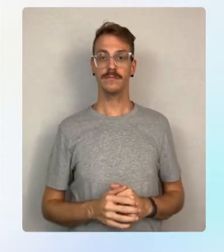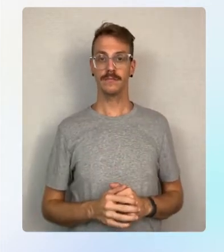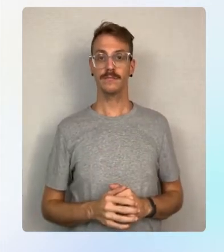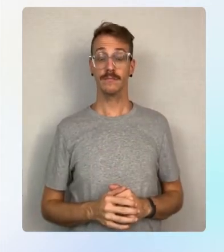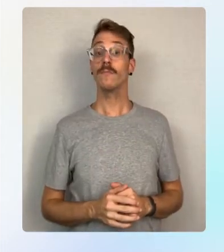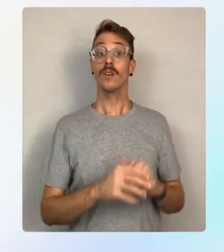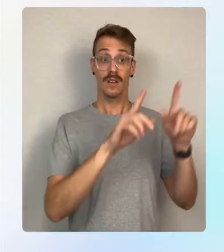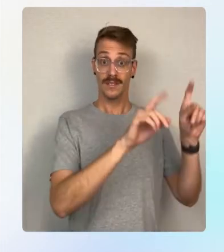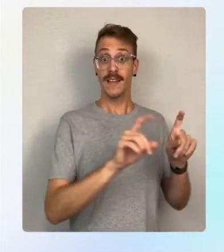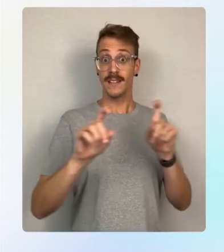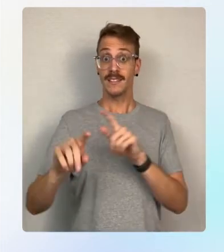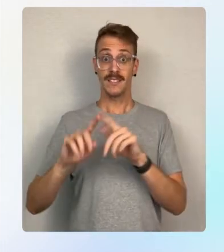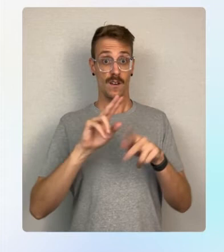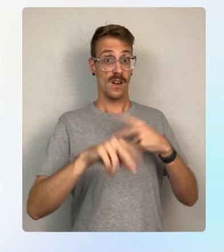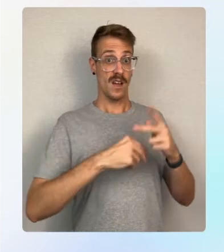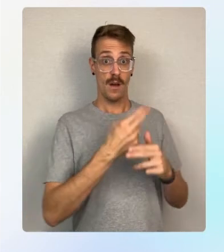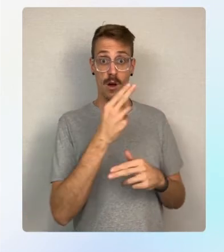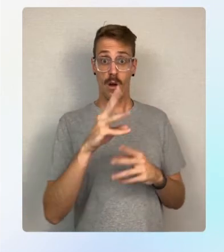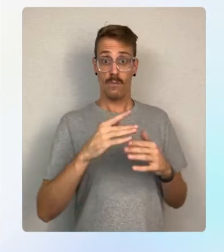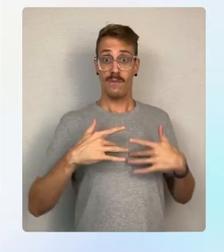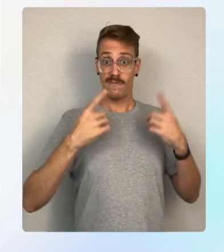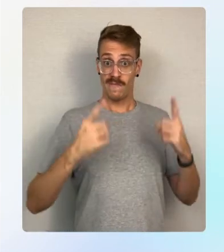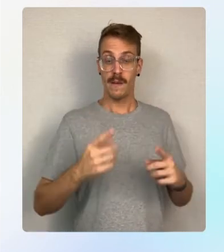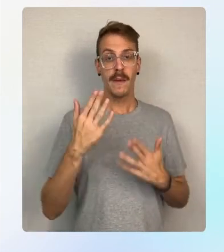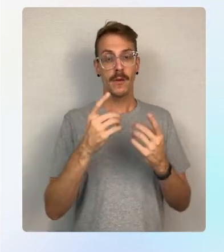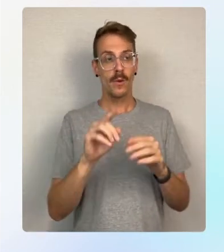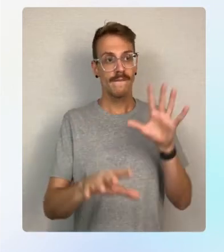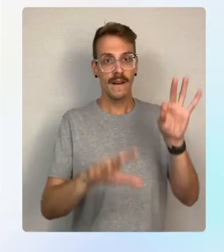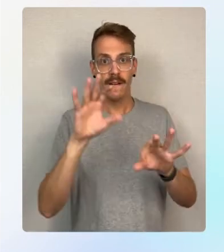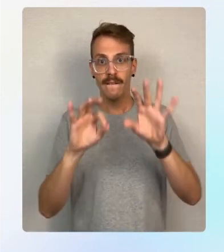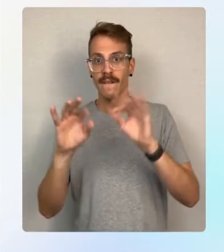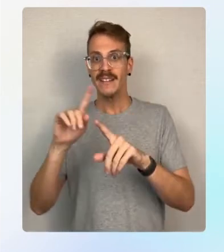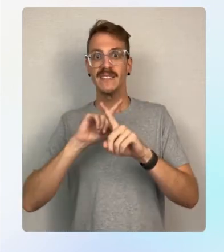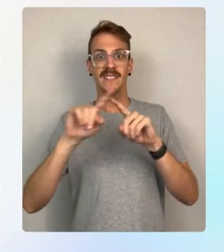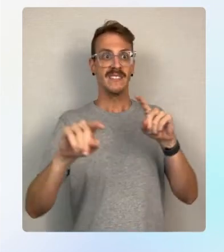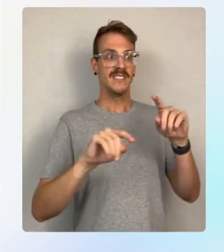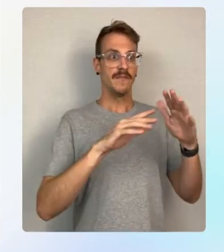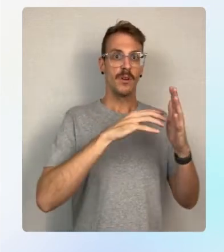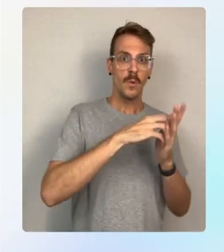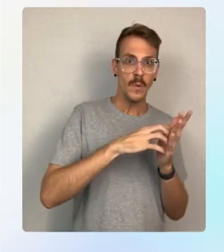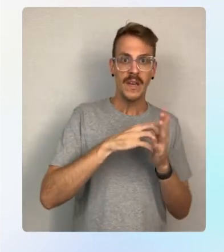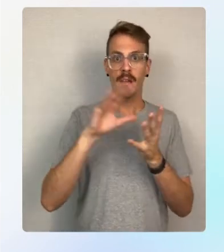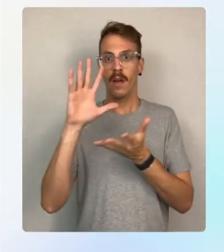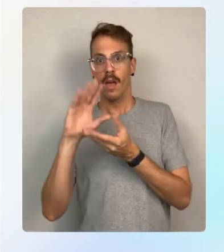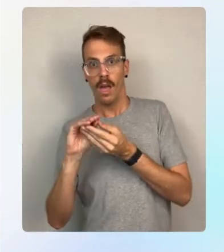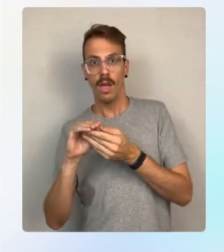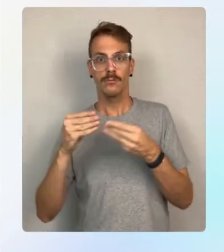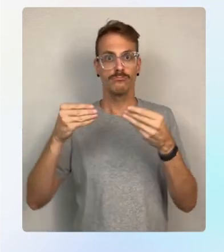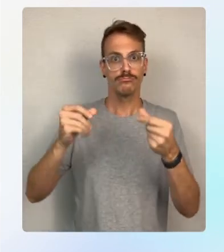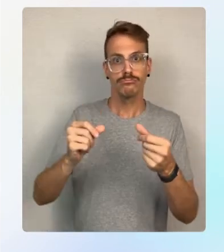By sampling different types of hardware events, you might discover different inefficiencies in your app.